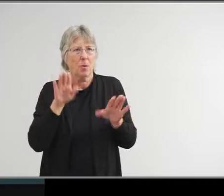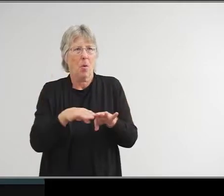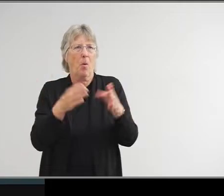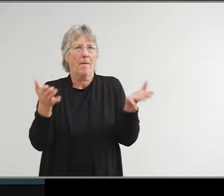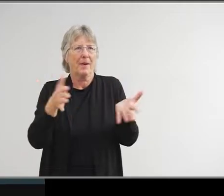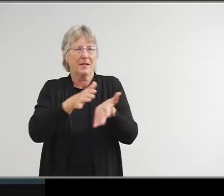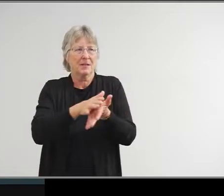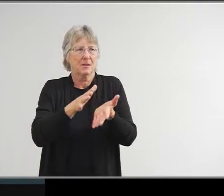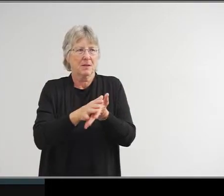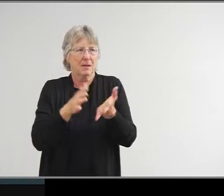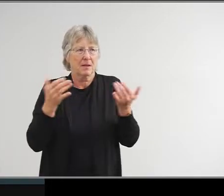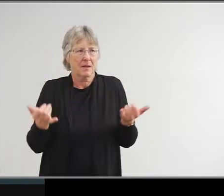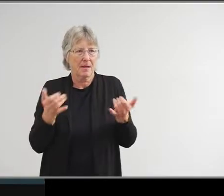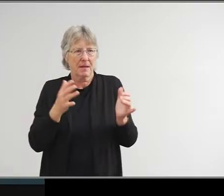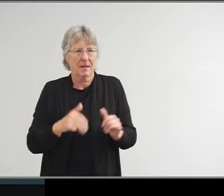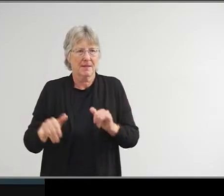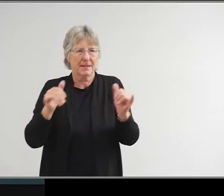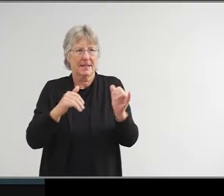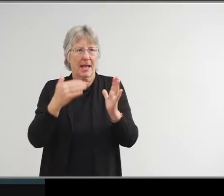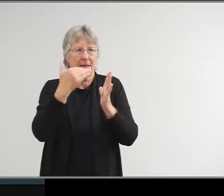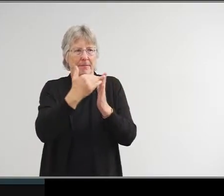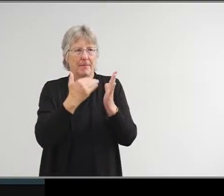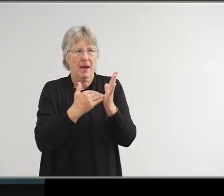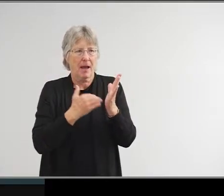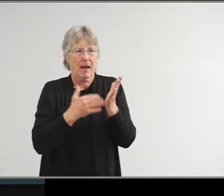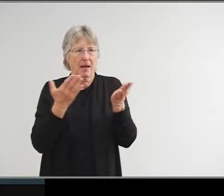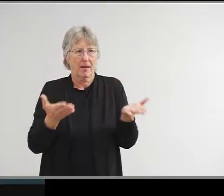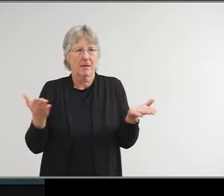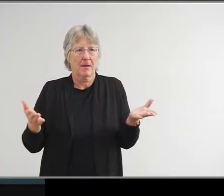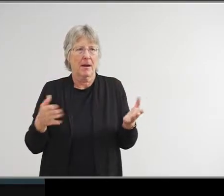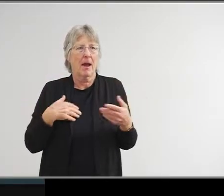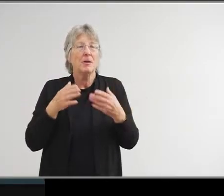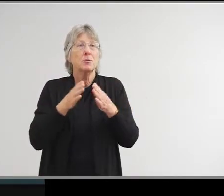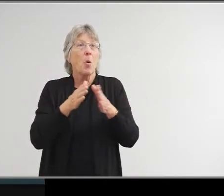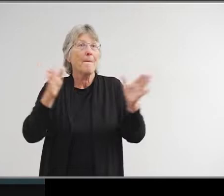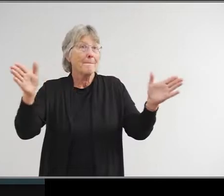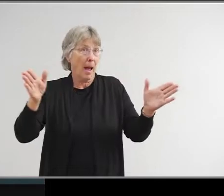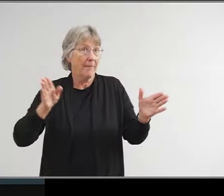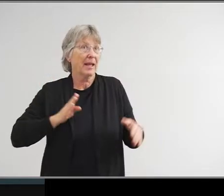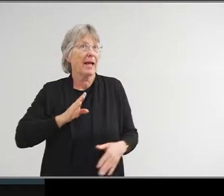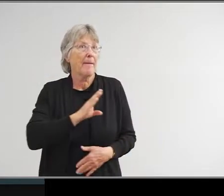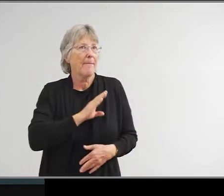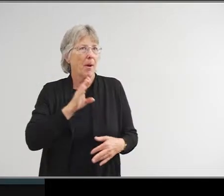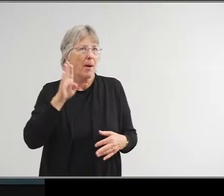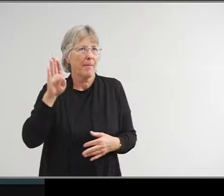This is now a standing item on the agenda so our public and our board of education have an opportunity just to hear